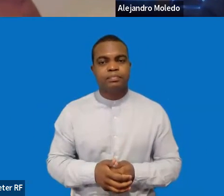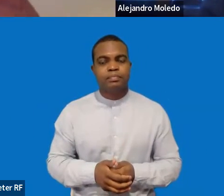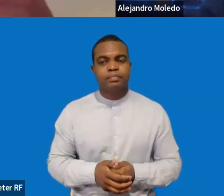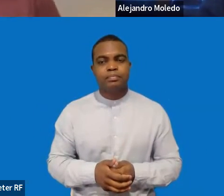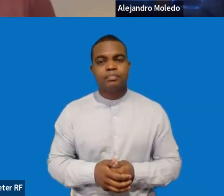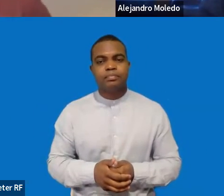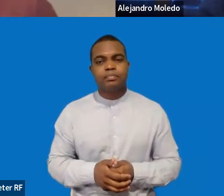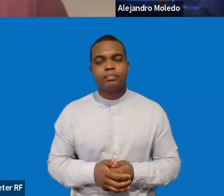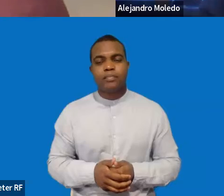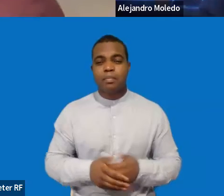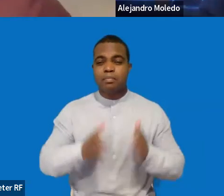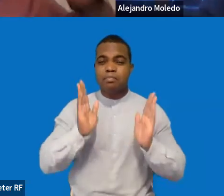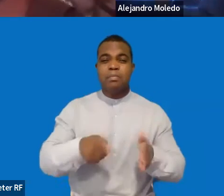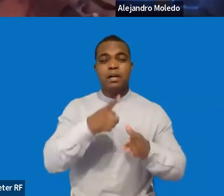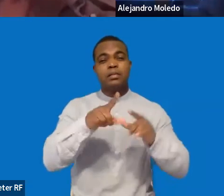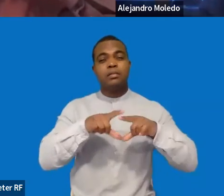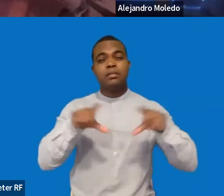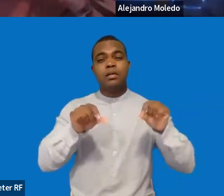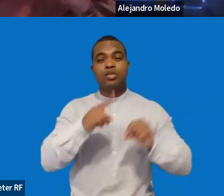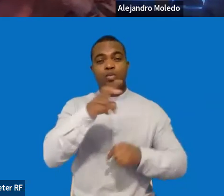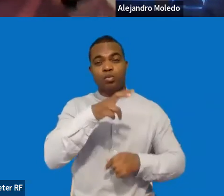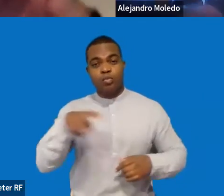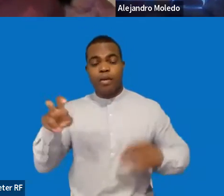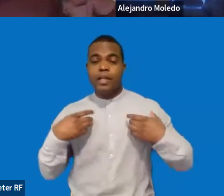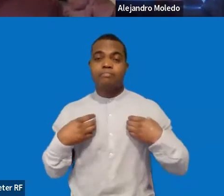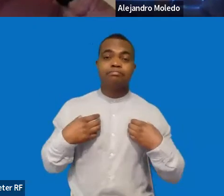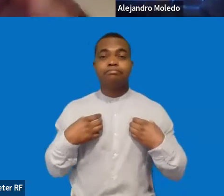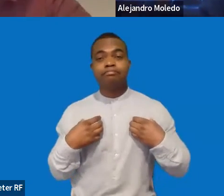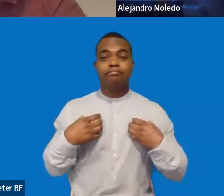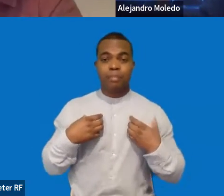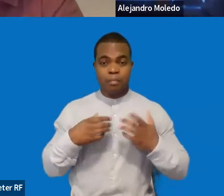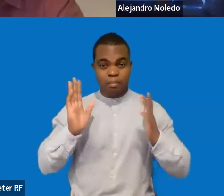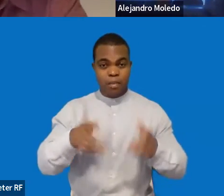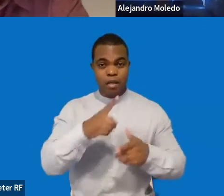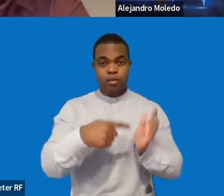to access other rights we have under other European legislation.